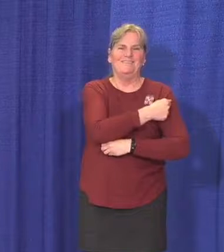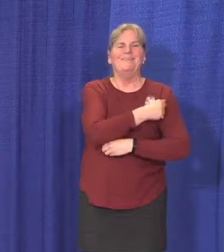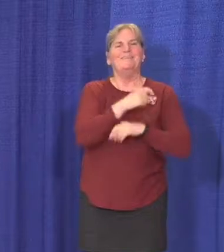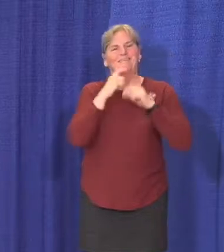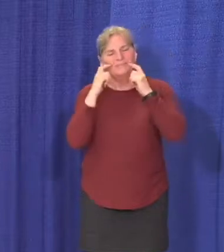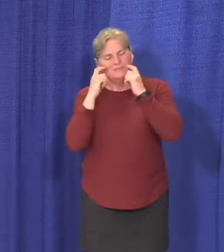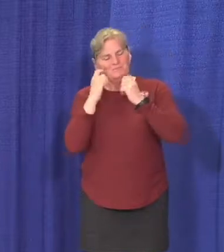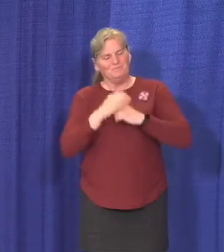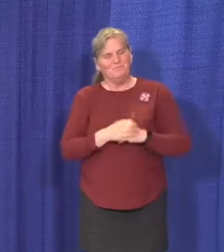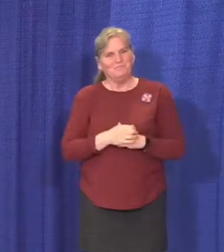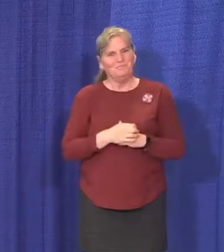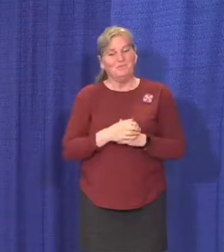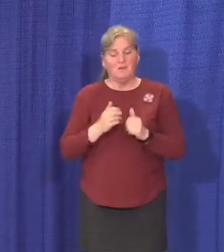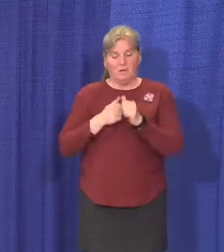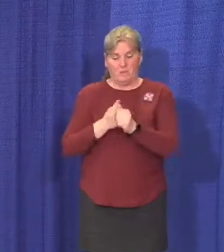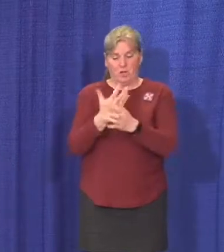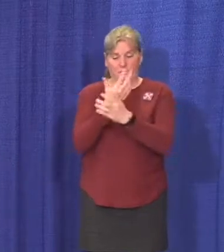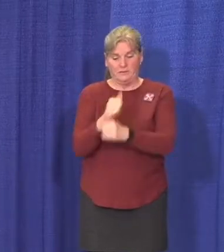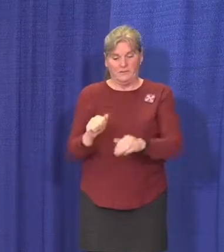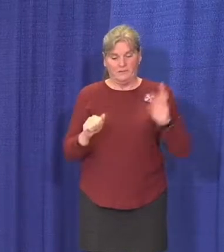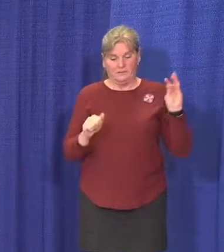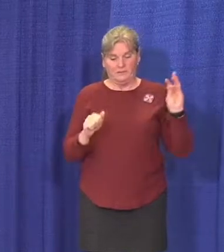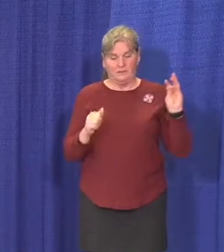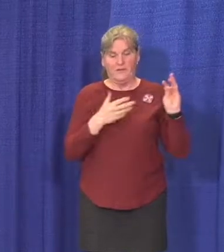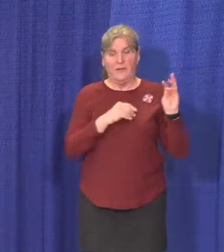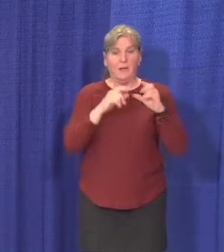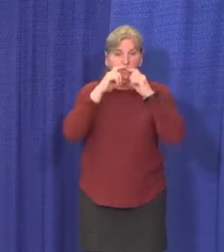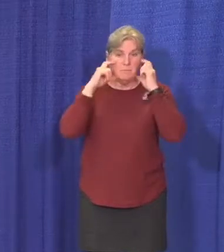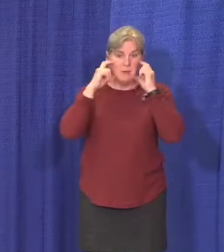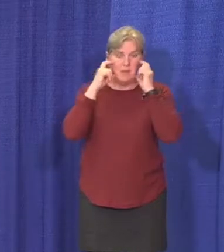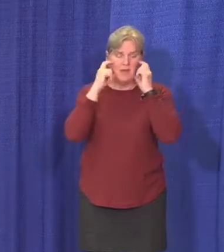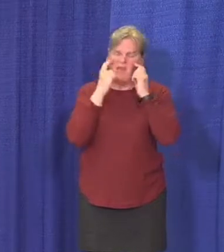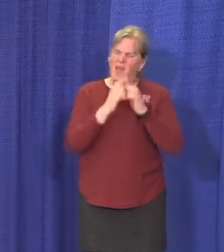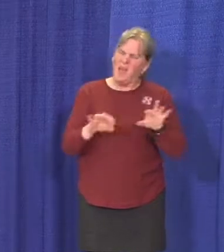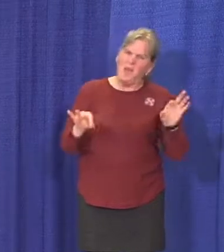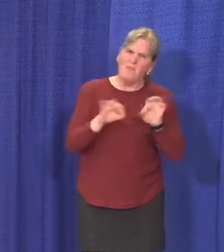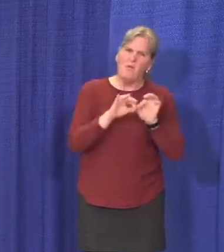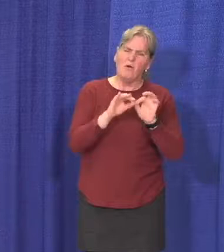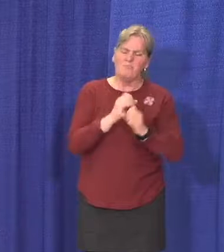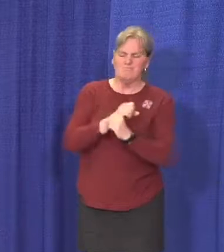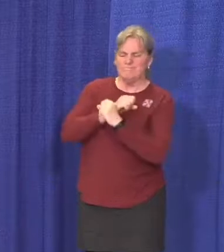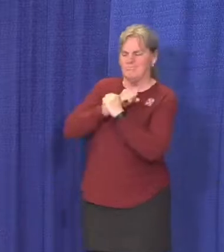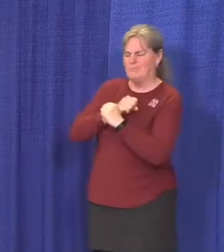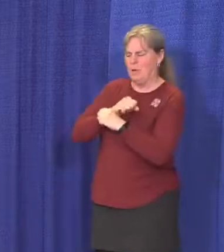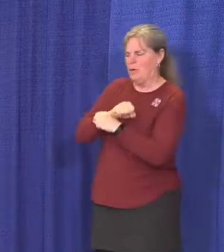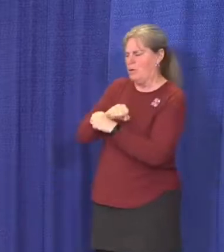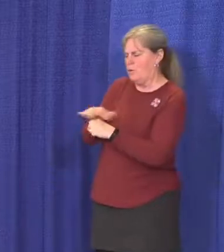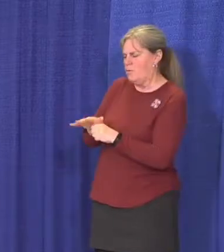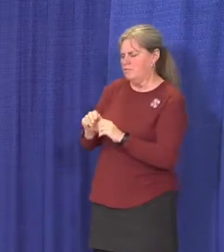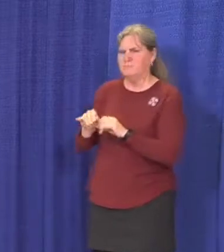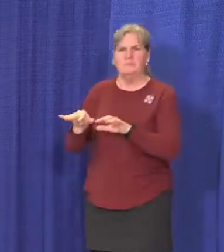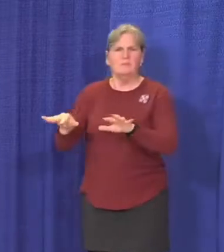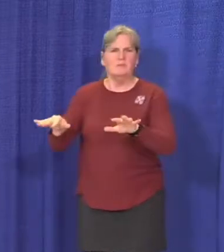vaccines now. Following this and masking up is the best way to prevent the